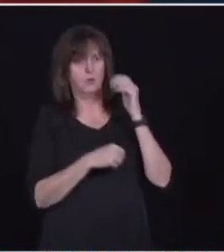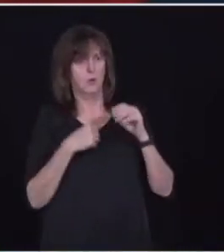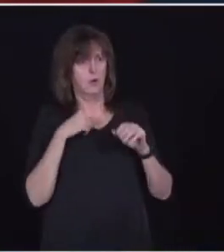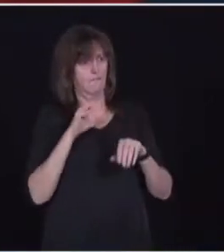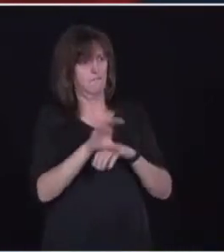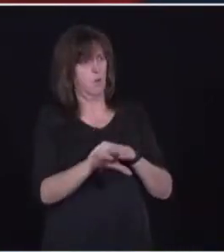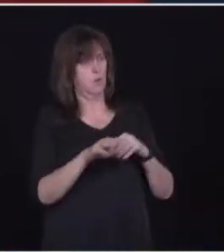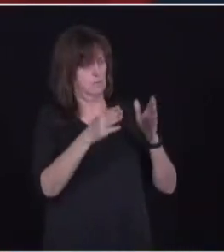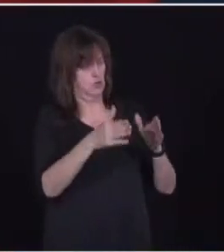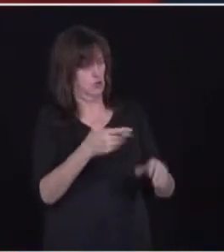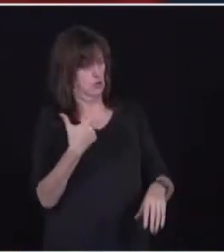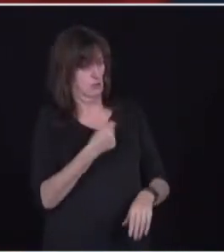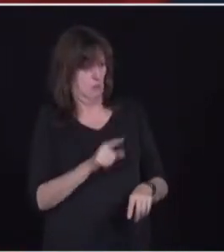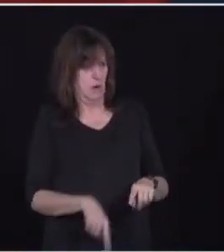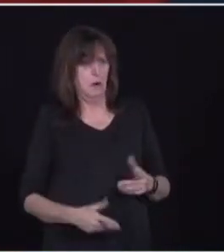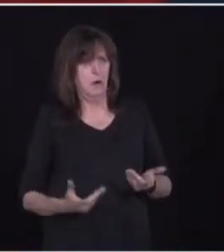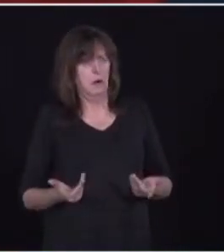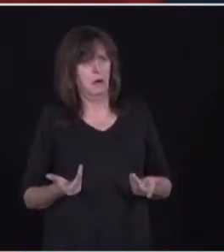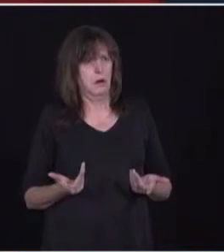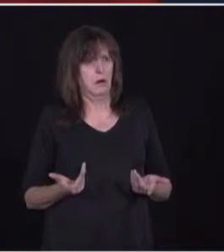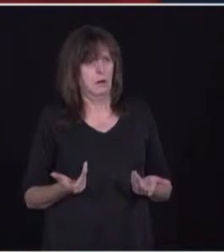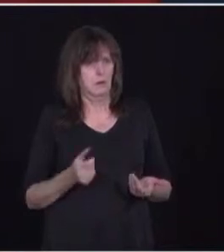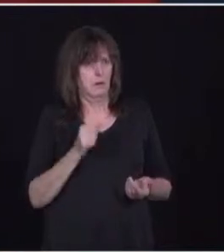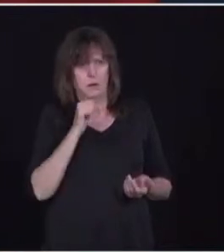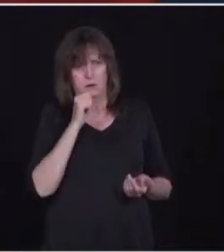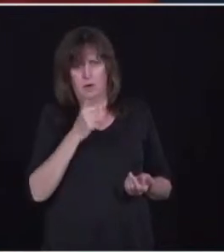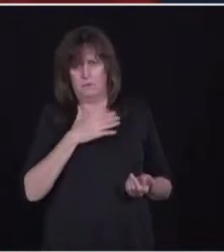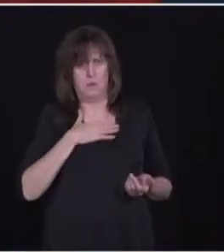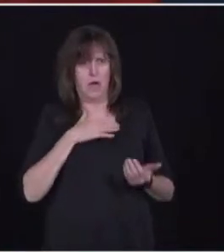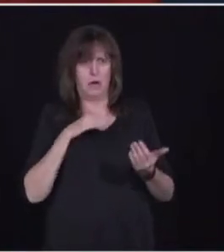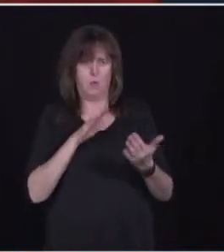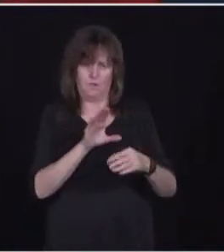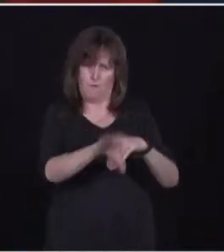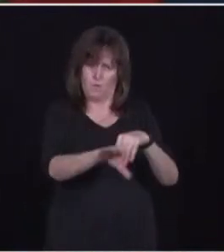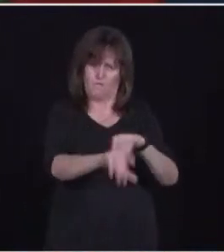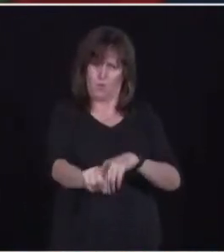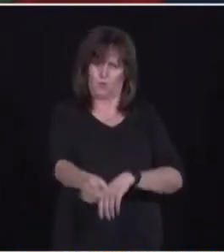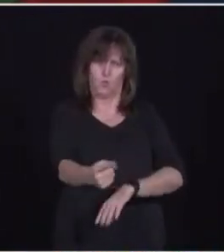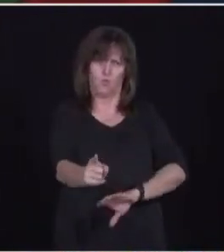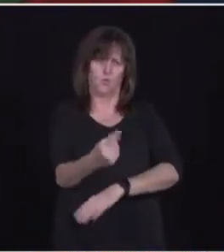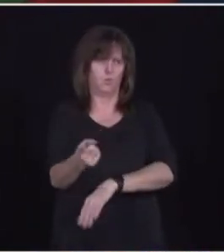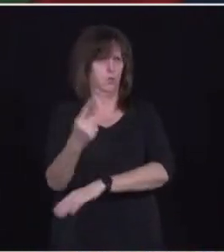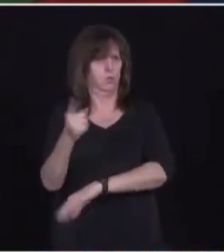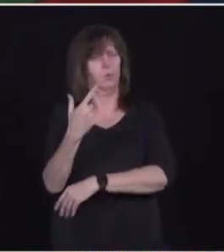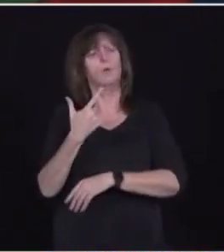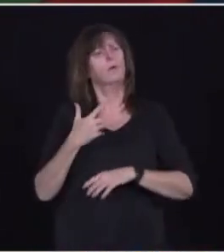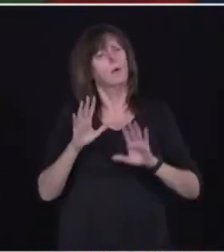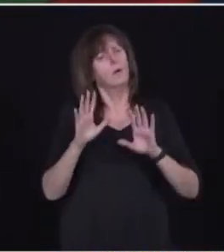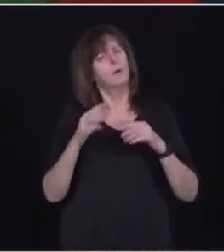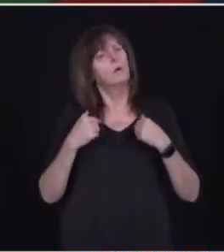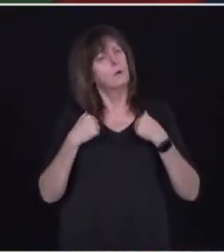Right now, it is optional. Constitutionally, I don't think we enforce every single person to take it, and I just